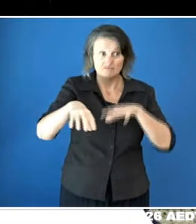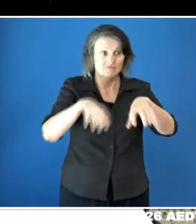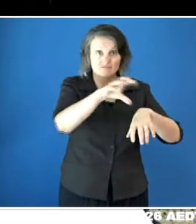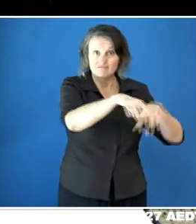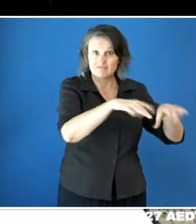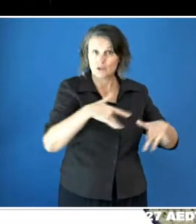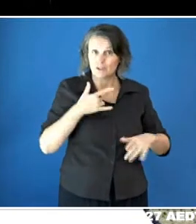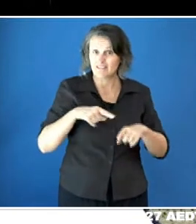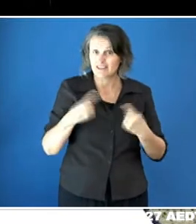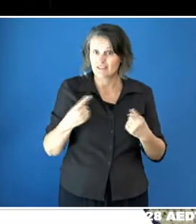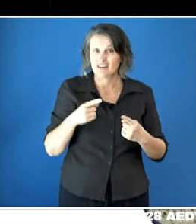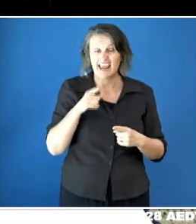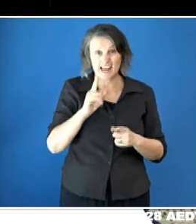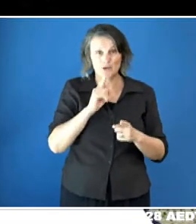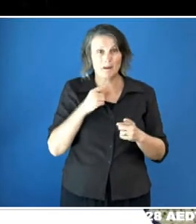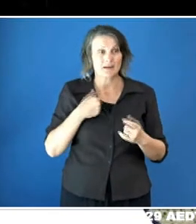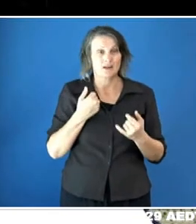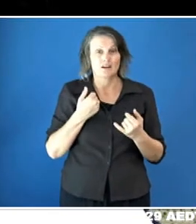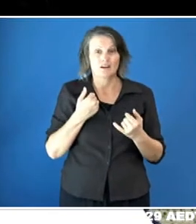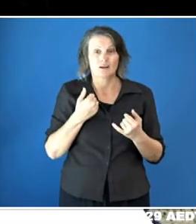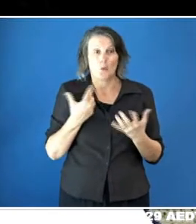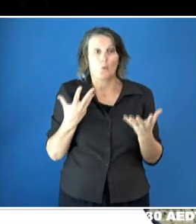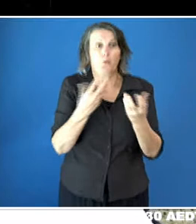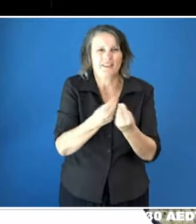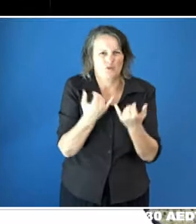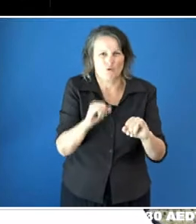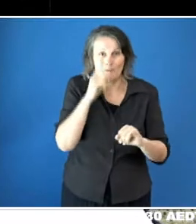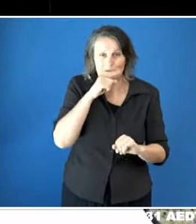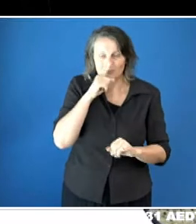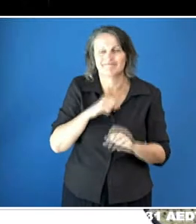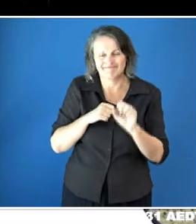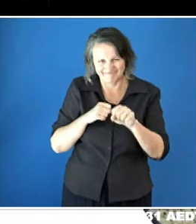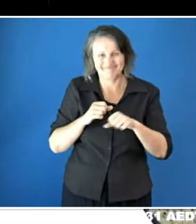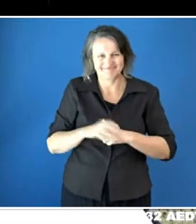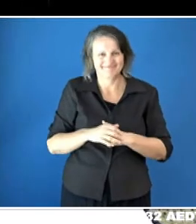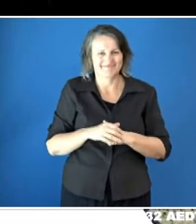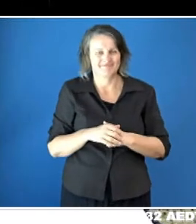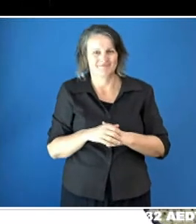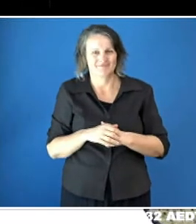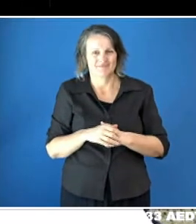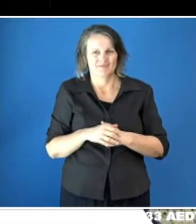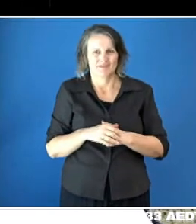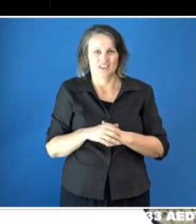you fell into the wrong crowd for a while. Is that right? MS CRAWFORD: Yes. MS EASTMAN: And that gave you some fairly good life